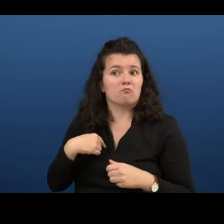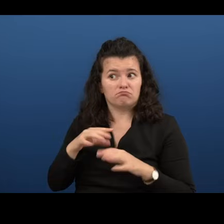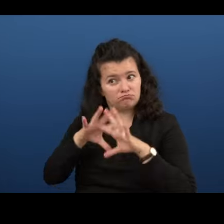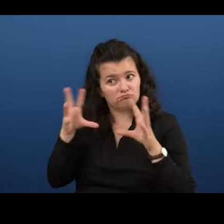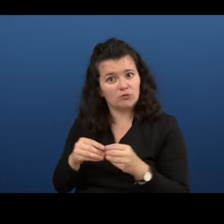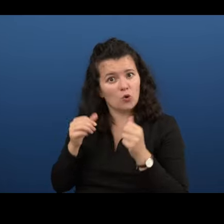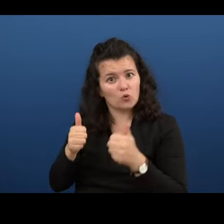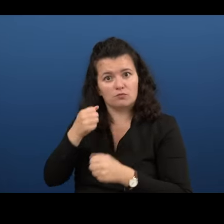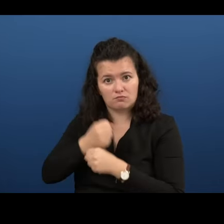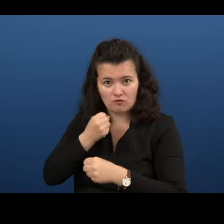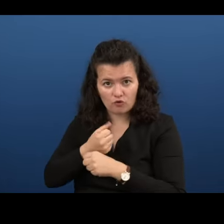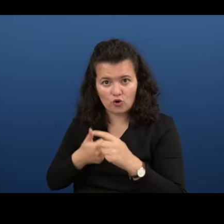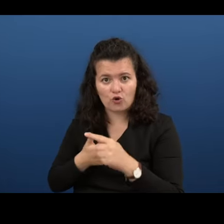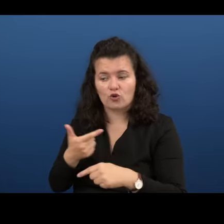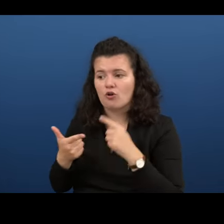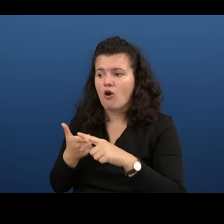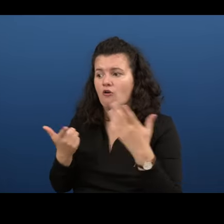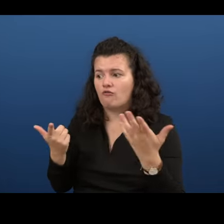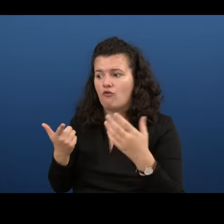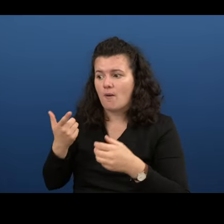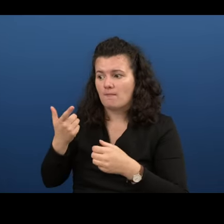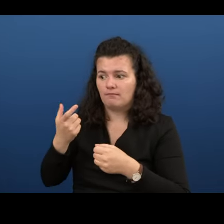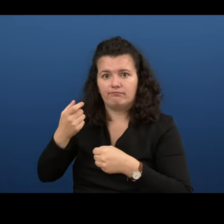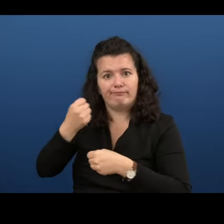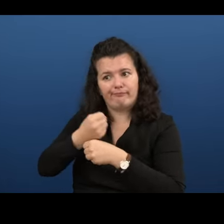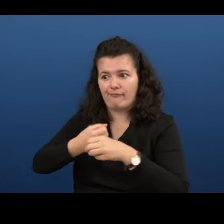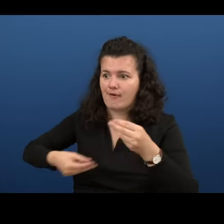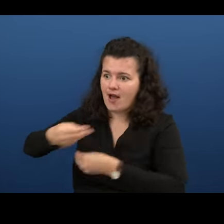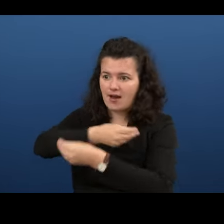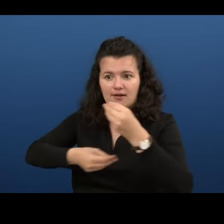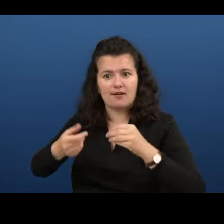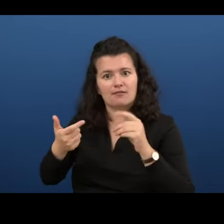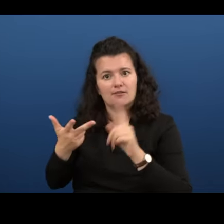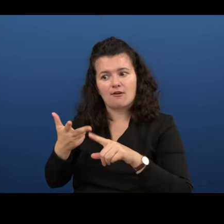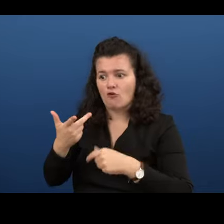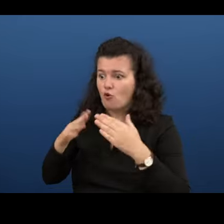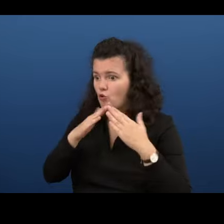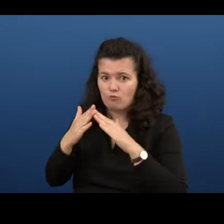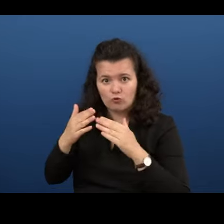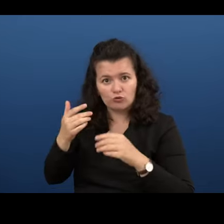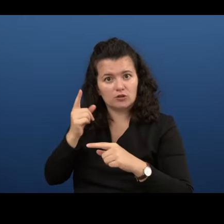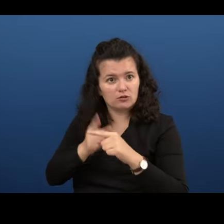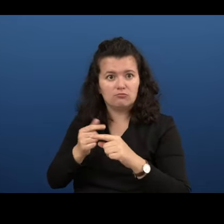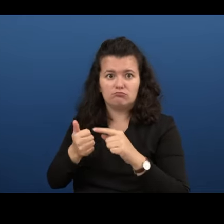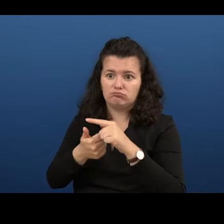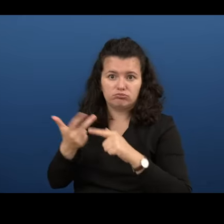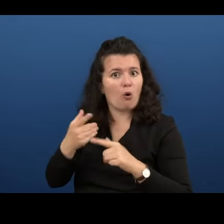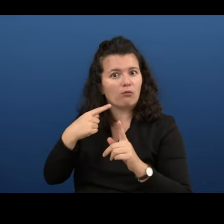workplace marketplace and the community. So that will be our believe in terms of why we